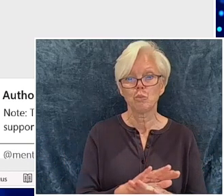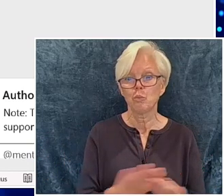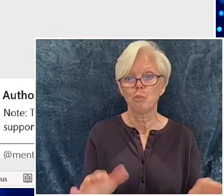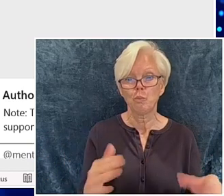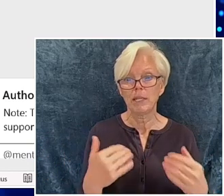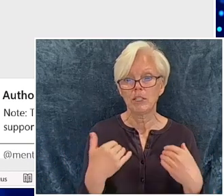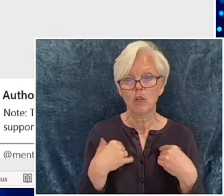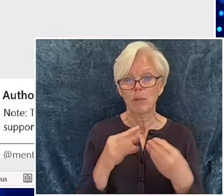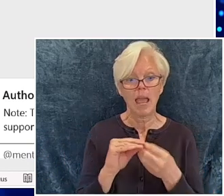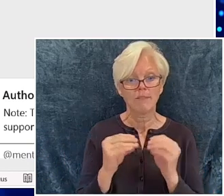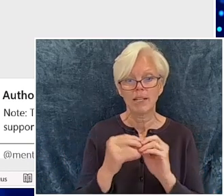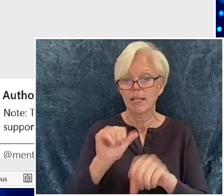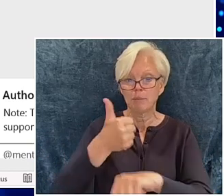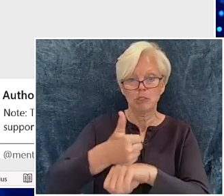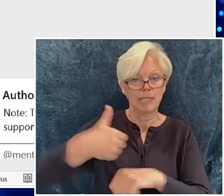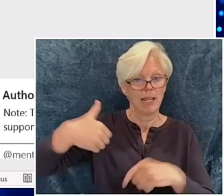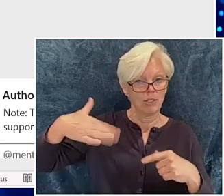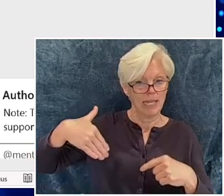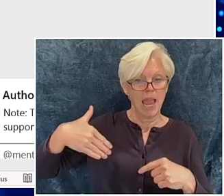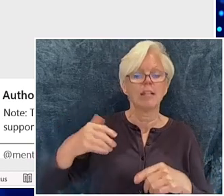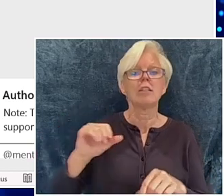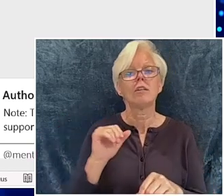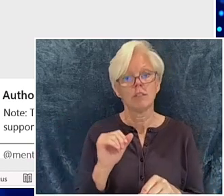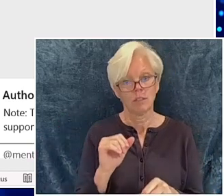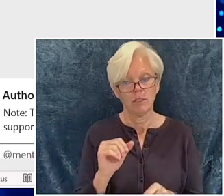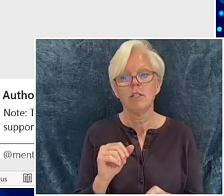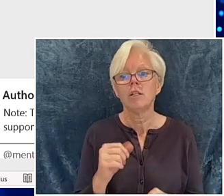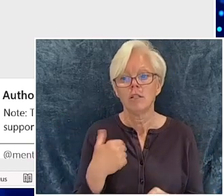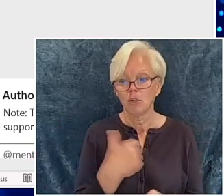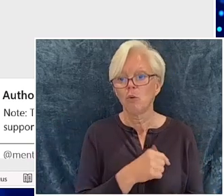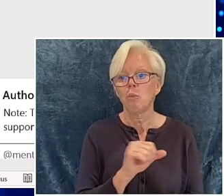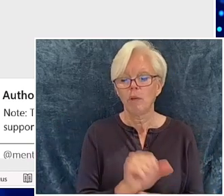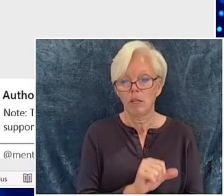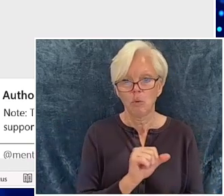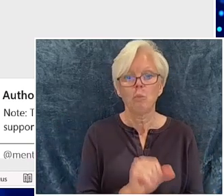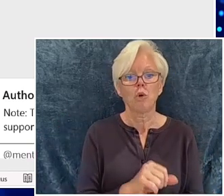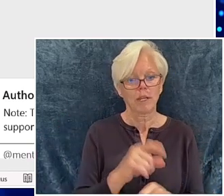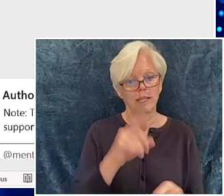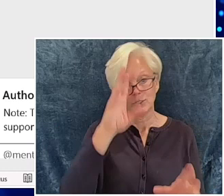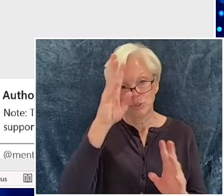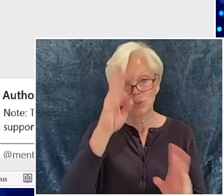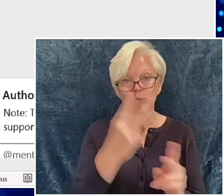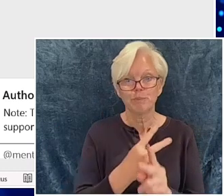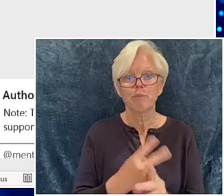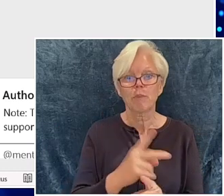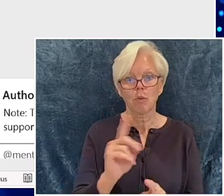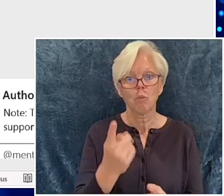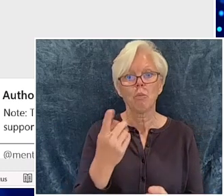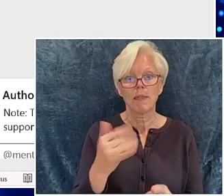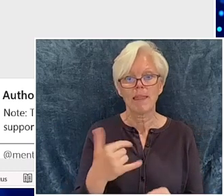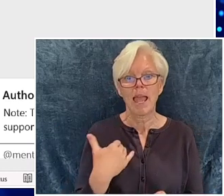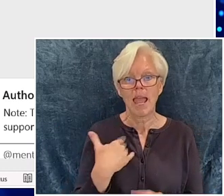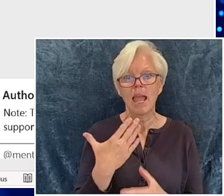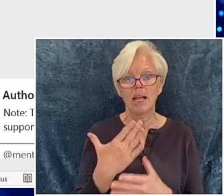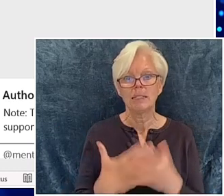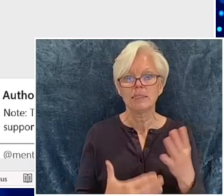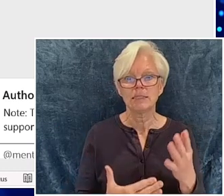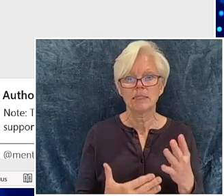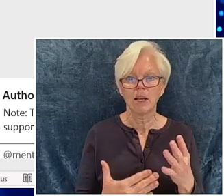established yet. We are working on coming up with one that has some statistical